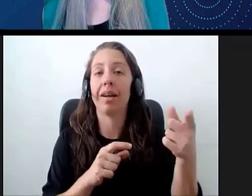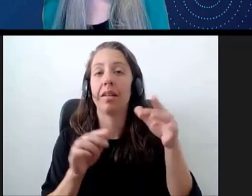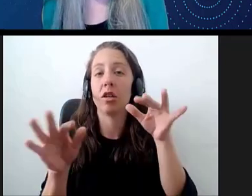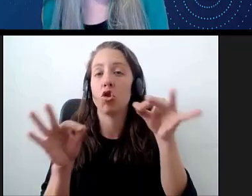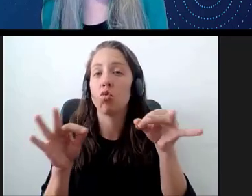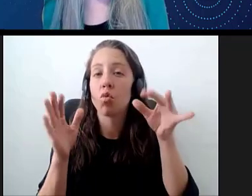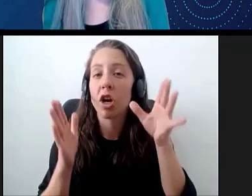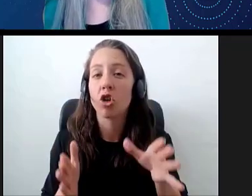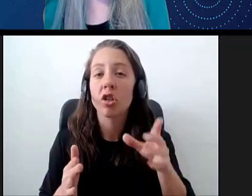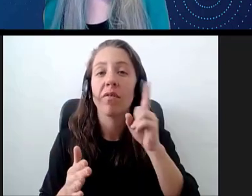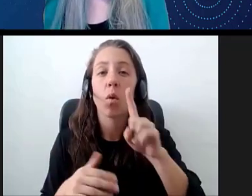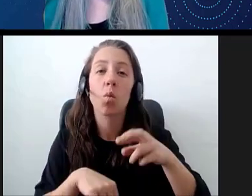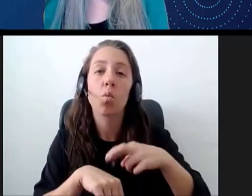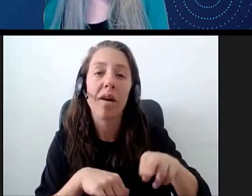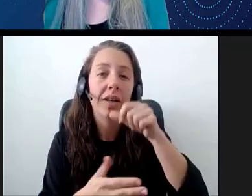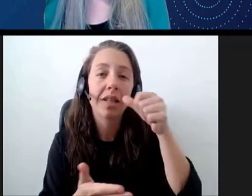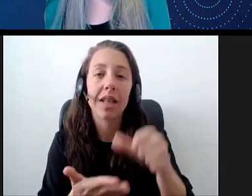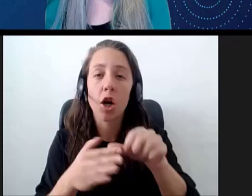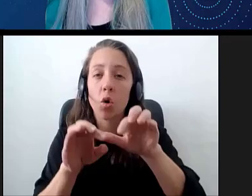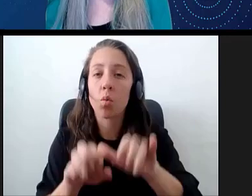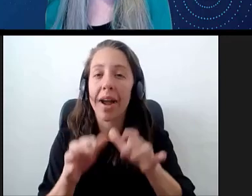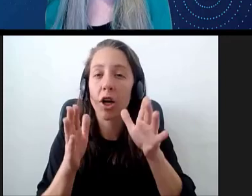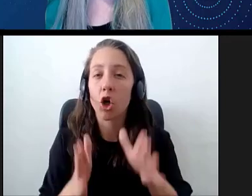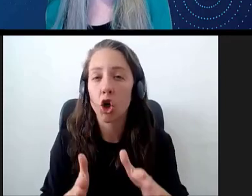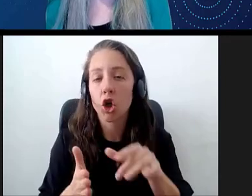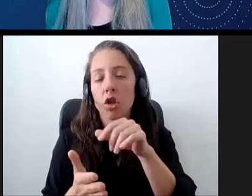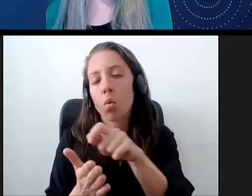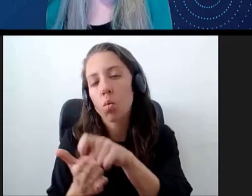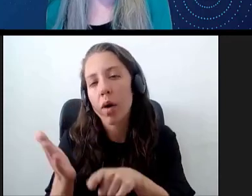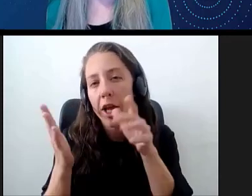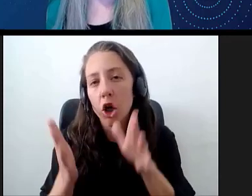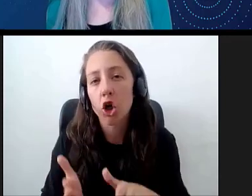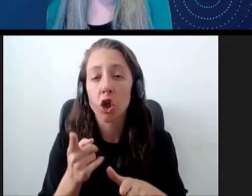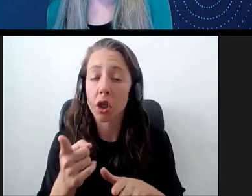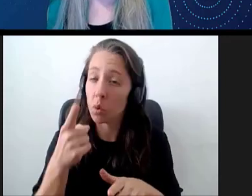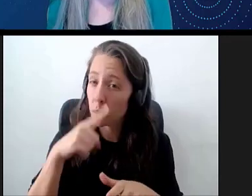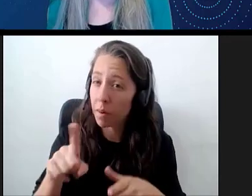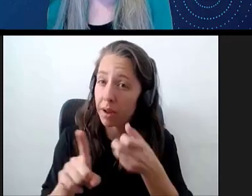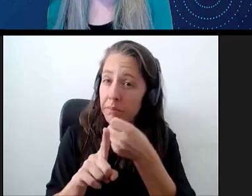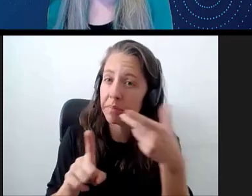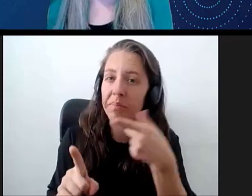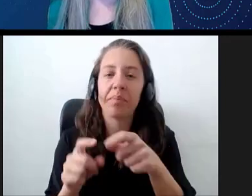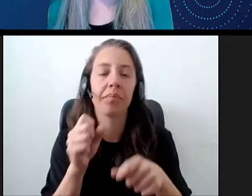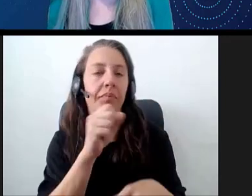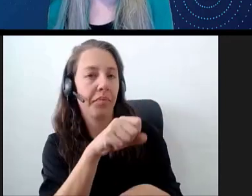Can you tell us more about these changes? Megan Columbus Oh, absolutely. NIH is updating the instructions candidates